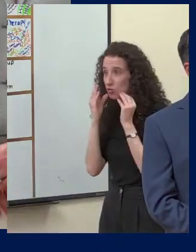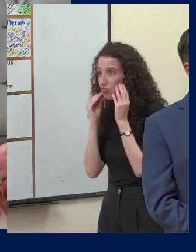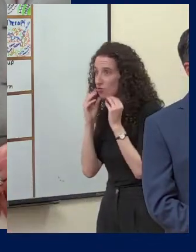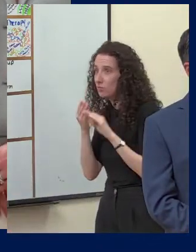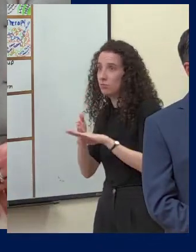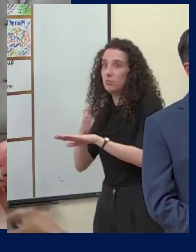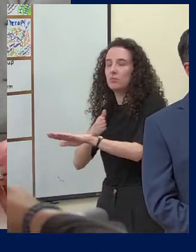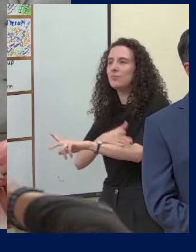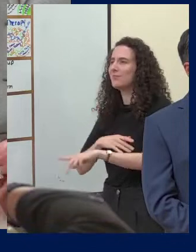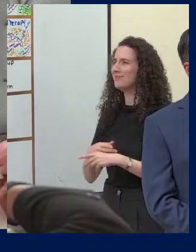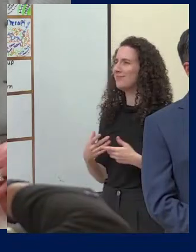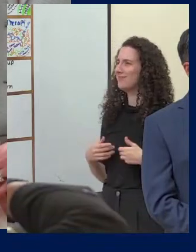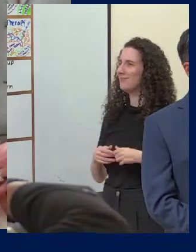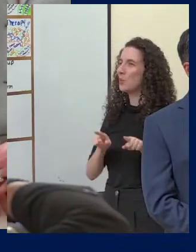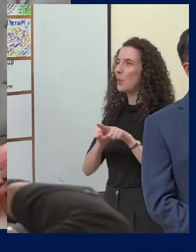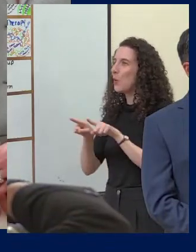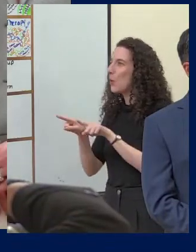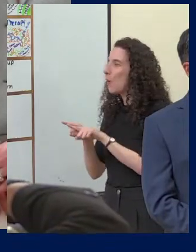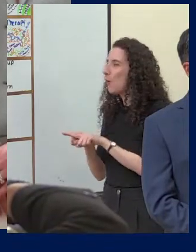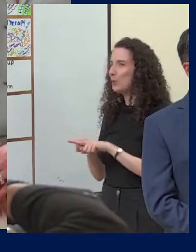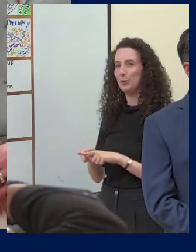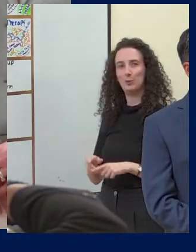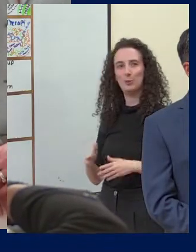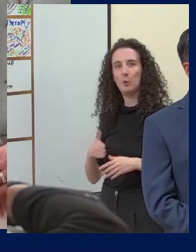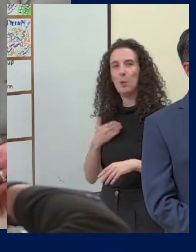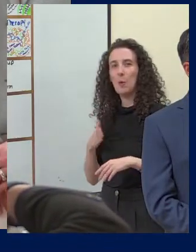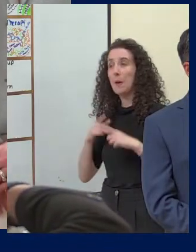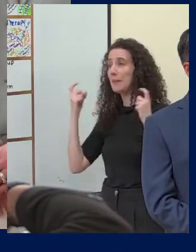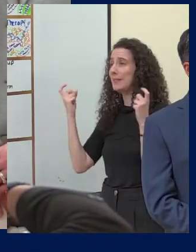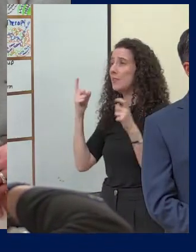anniversary of the 988 suicide and crisis lifeline.